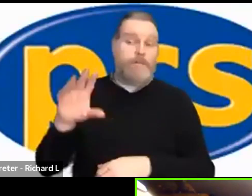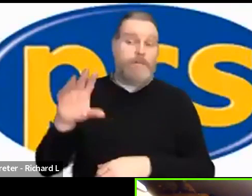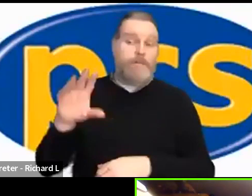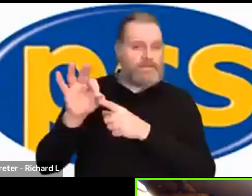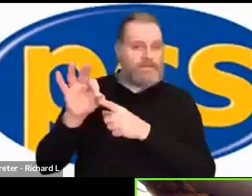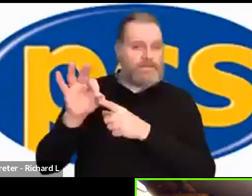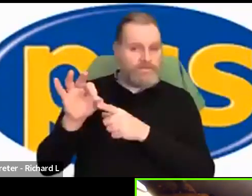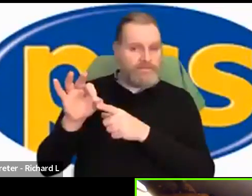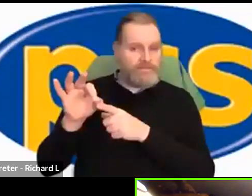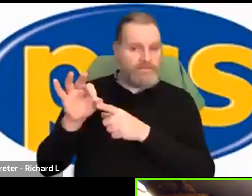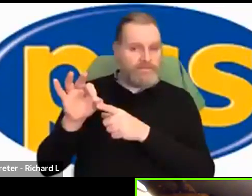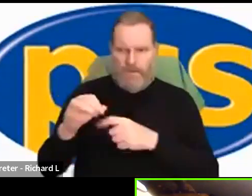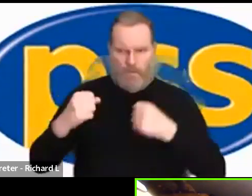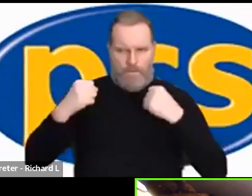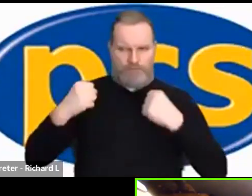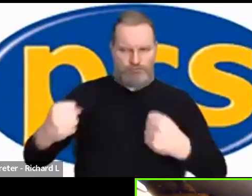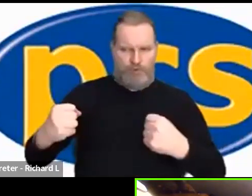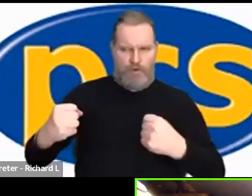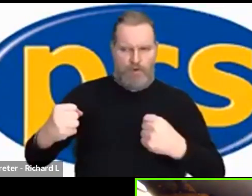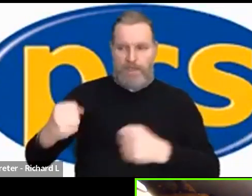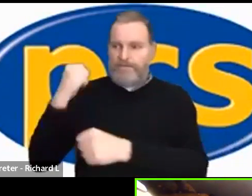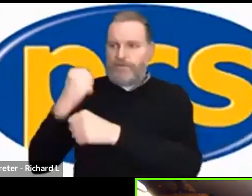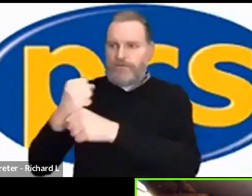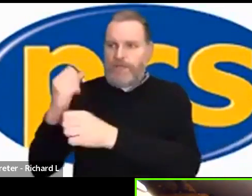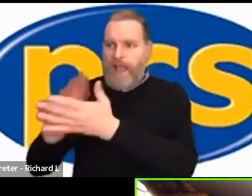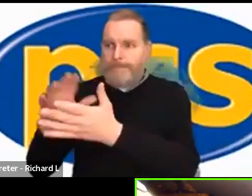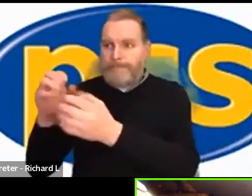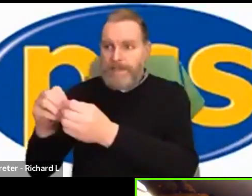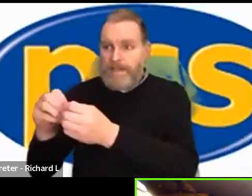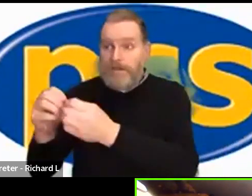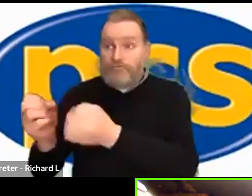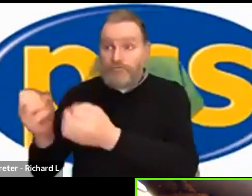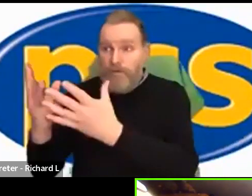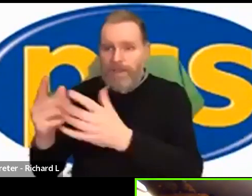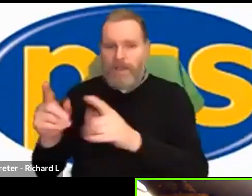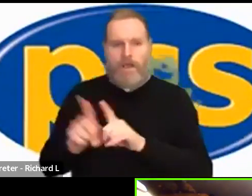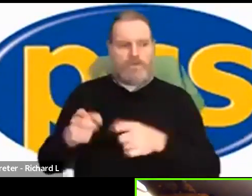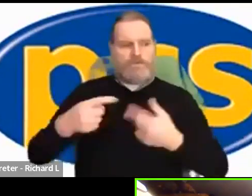with the Gmb. Around all of that. But it's a really good. Point. And, as you as you say, it would make us very strong, wouldn't, if we could do could do that.